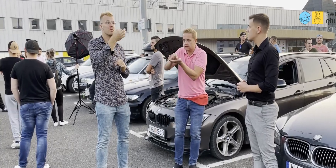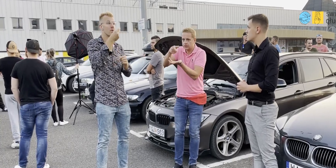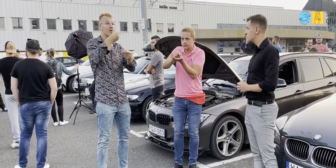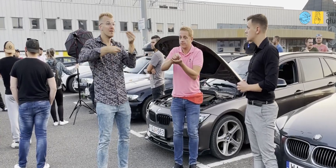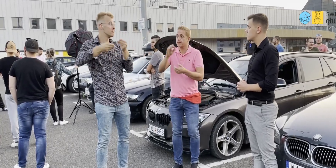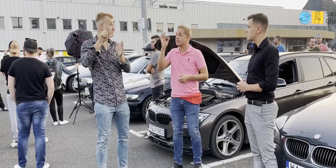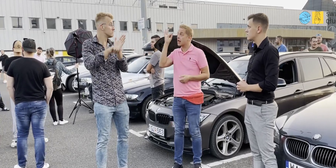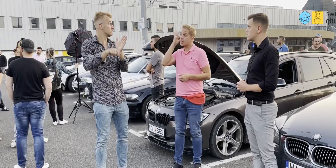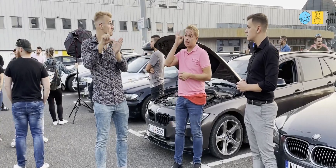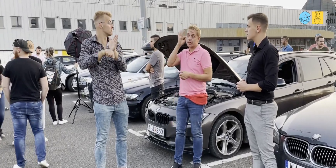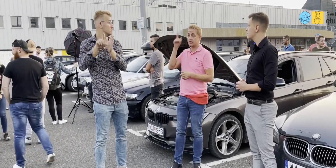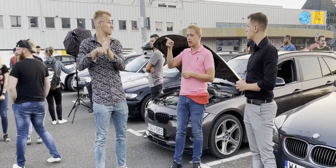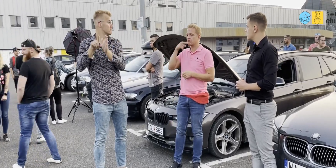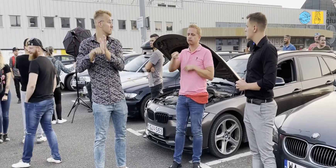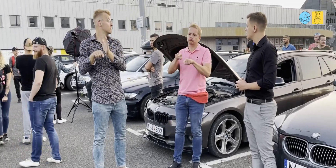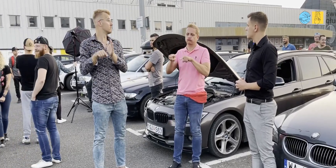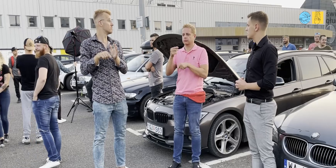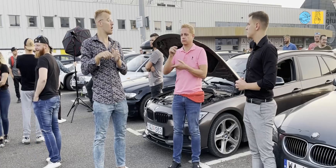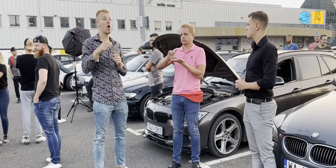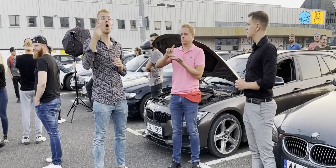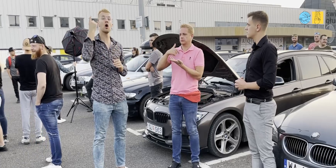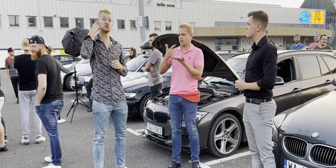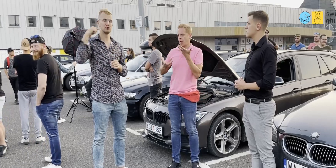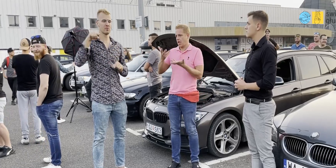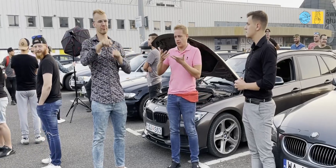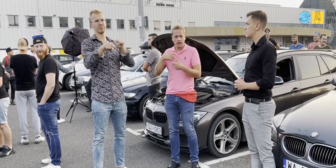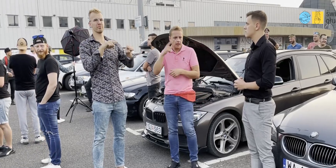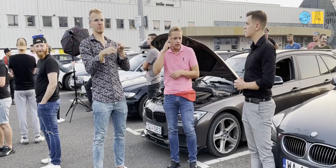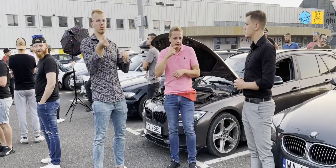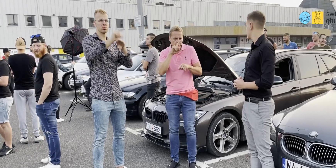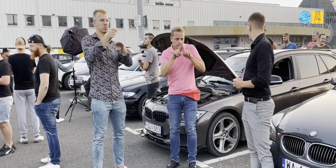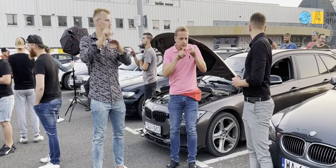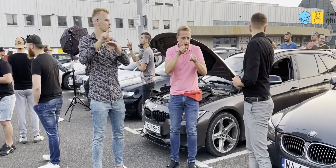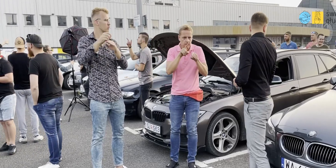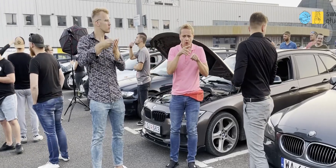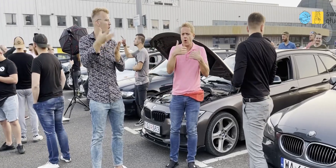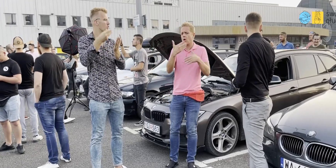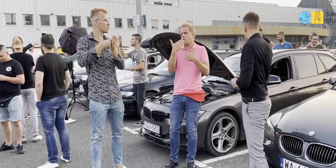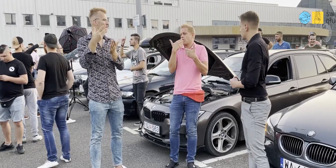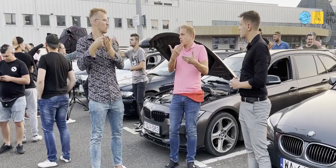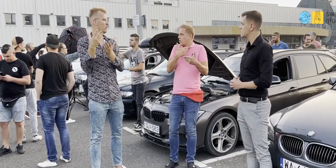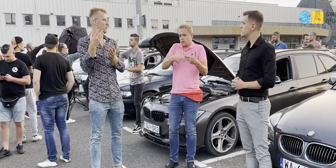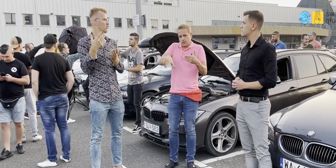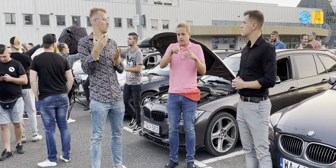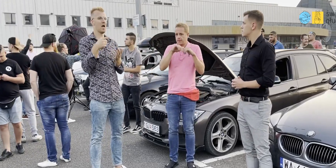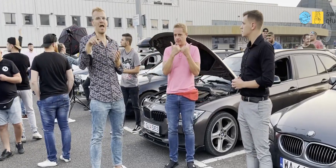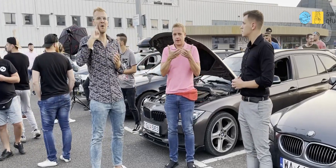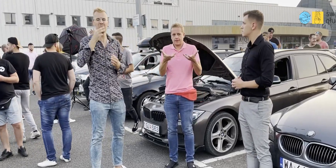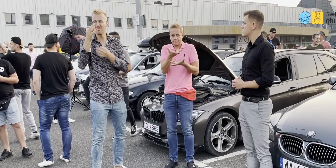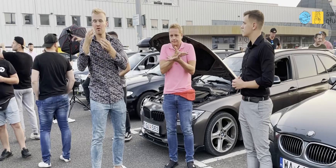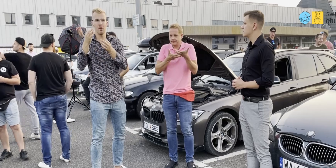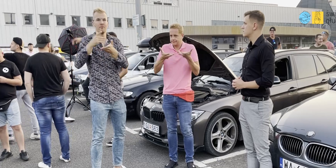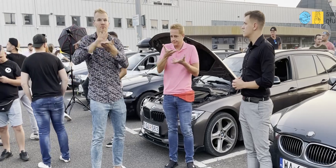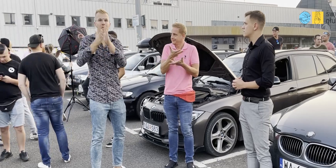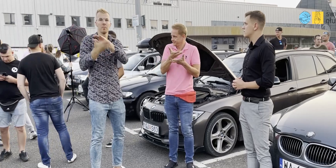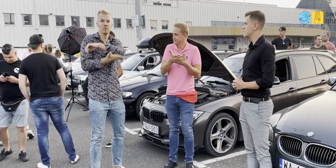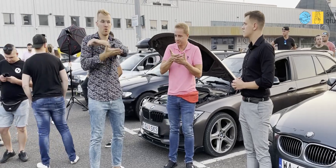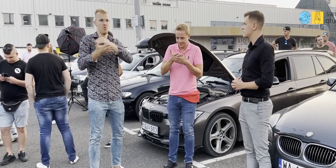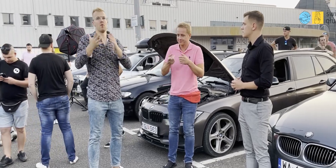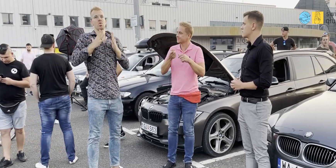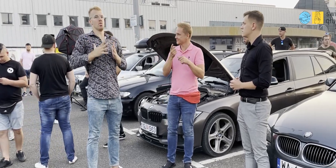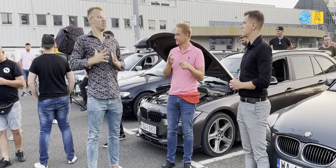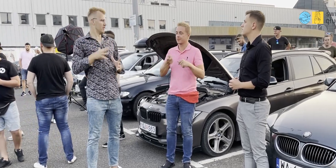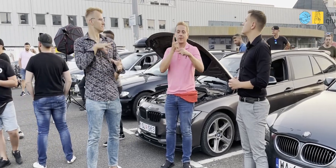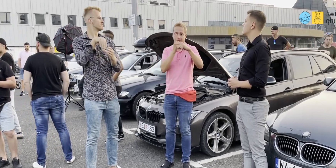time, I also learned that you can do these things cheaper and better.